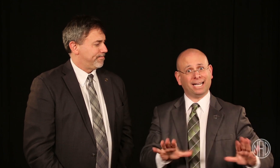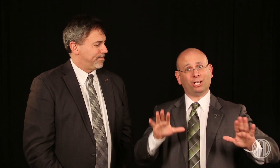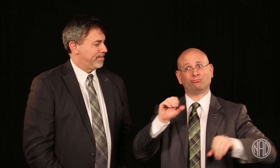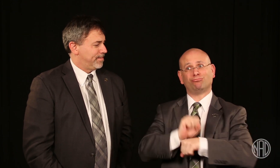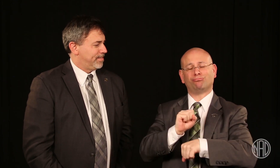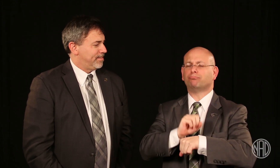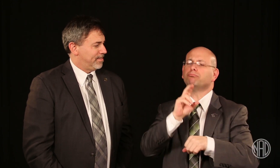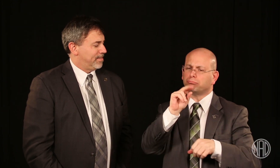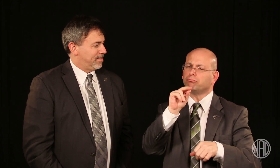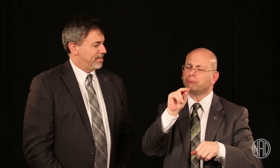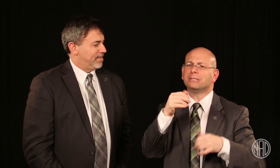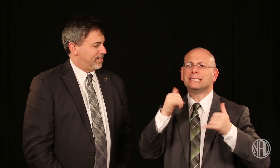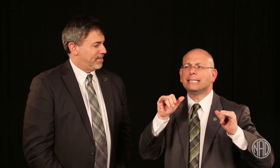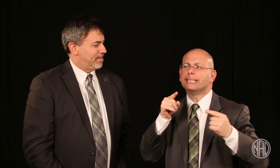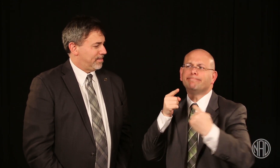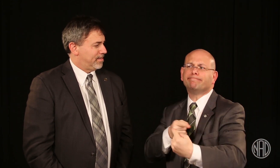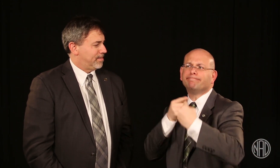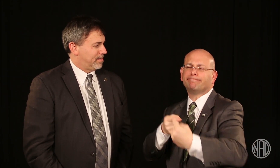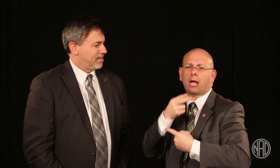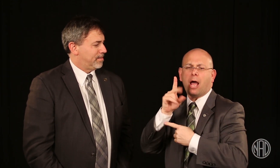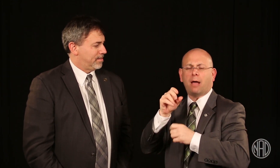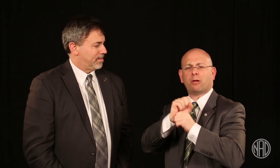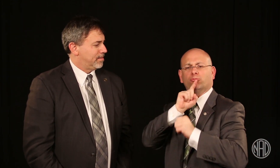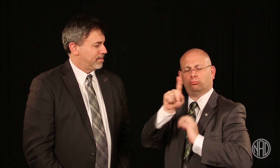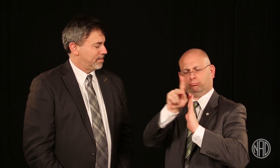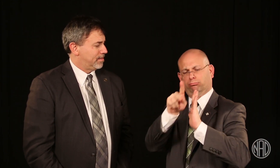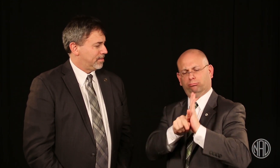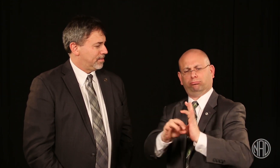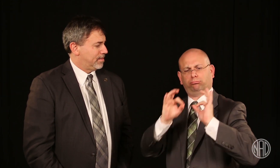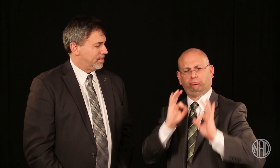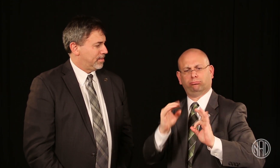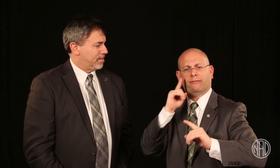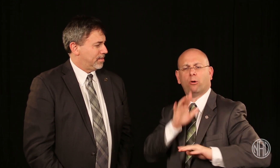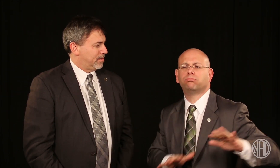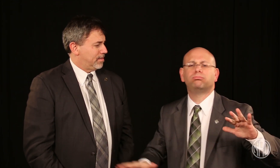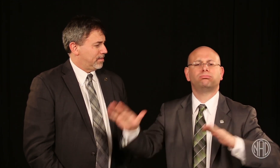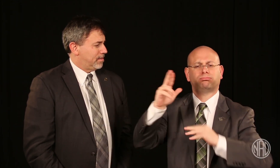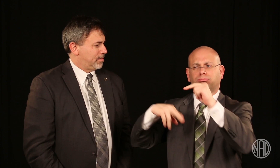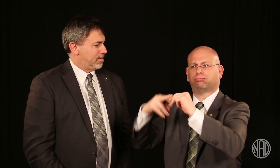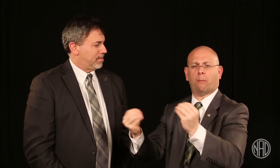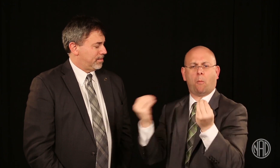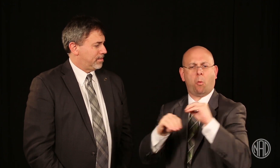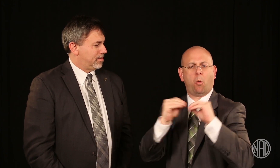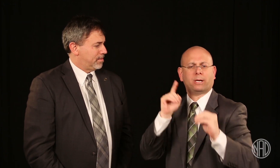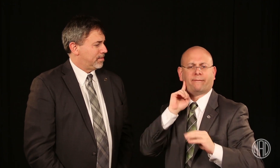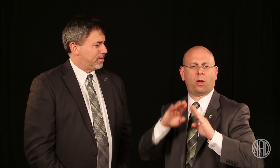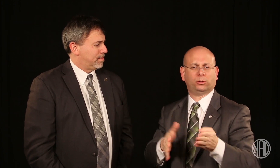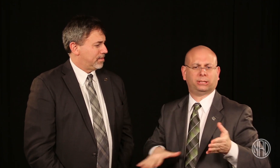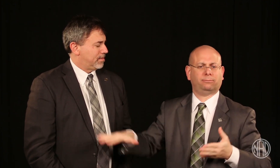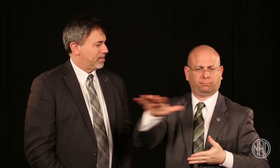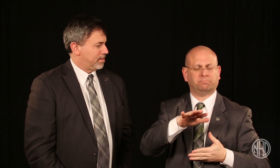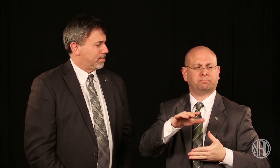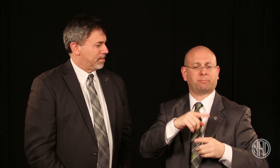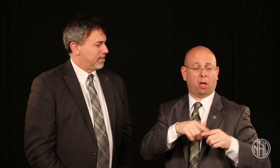However, our job is not done yet. We're still working on ensuring HUD policy is consistent in allowing more housing for deaf people across the country.